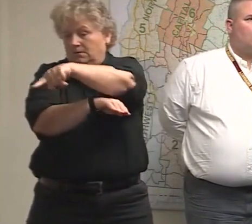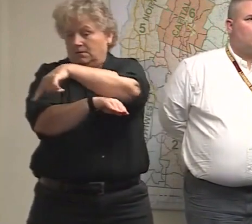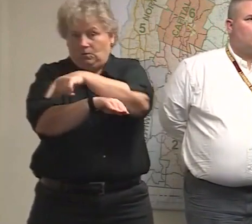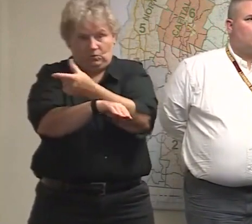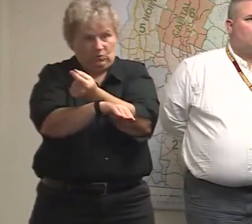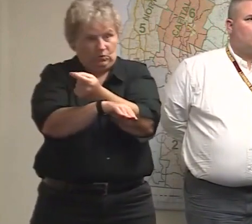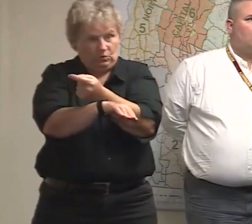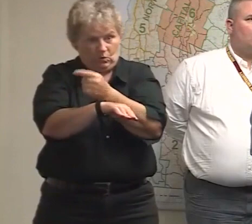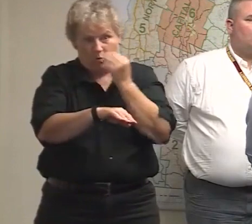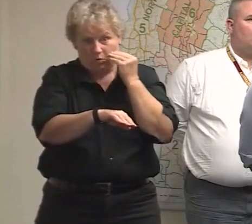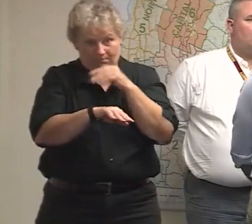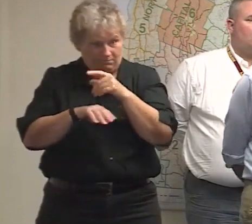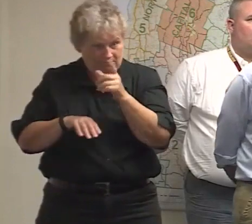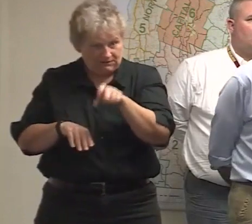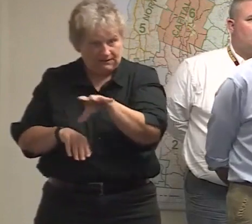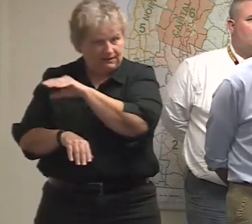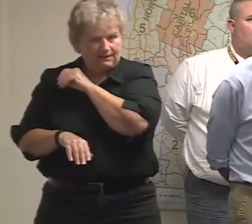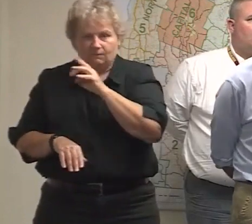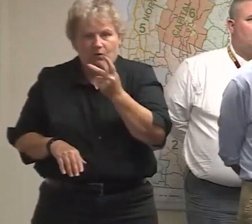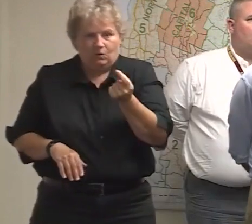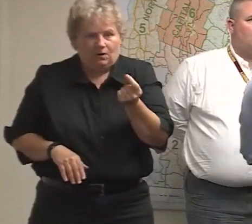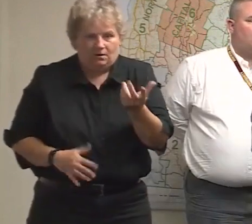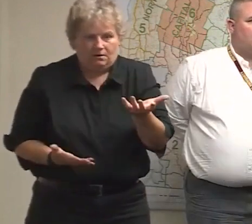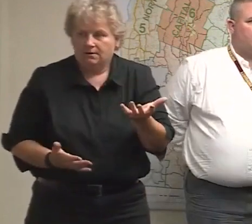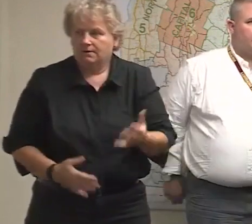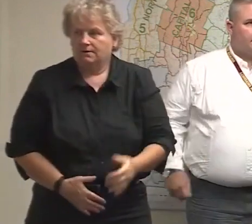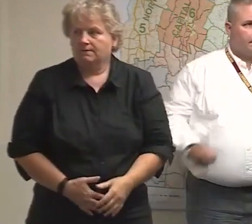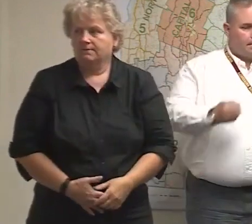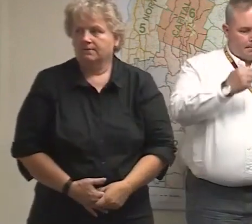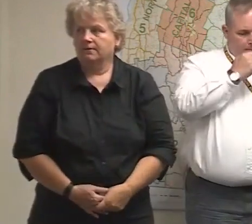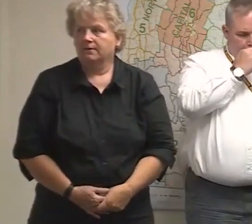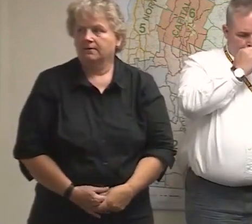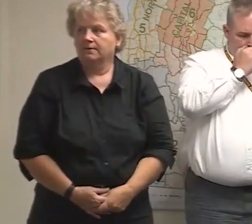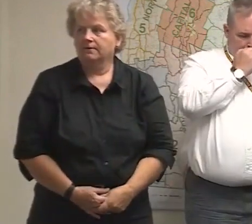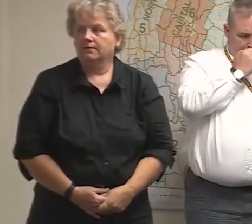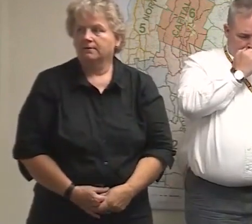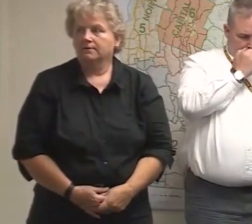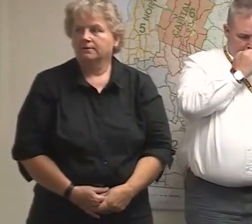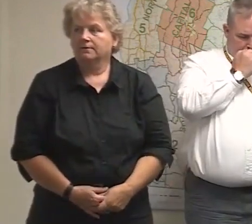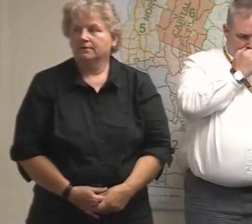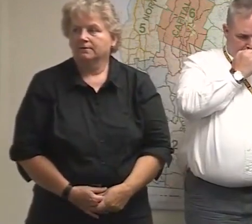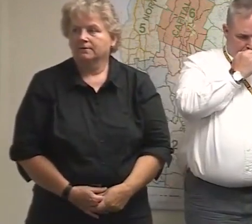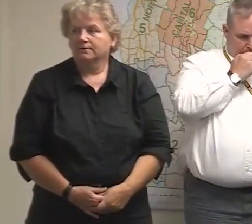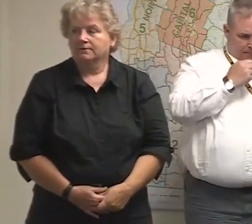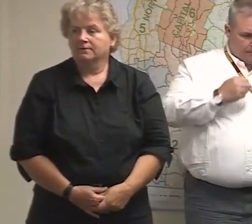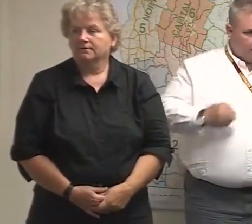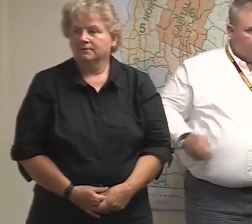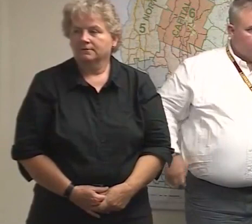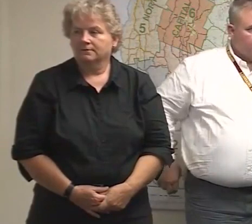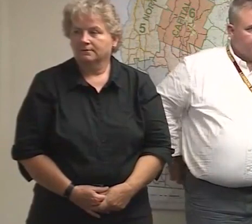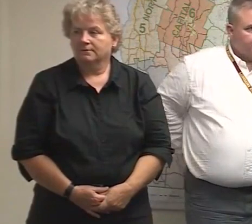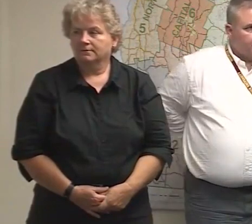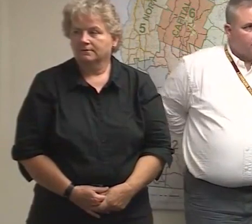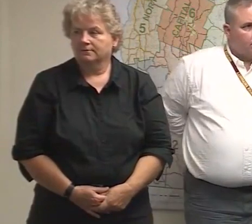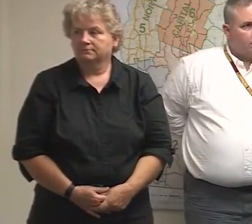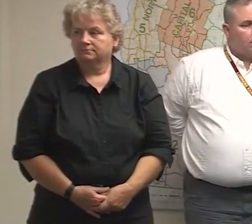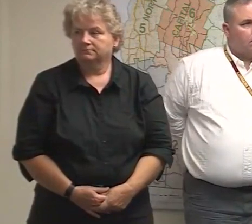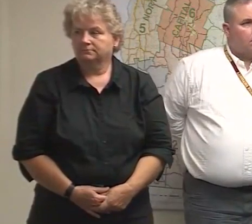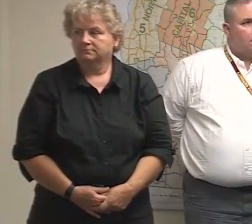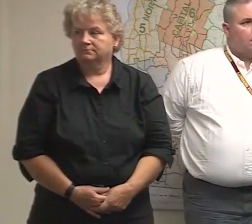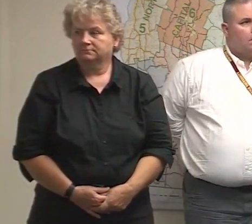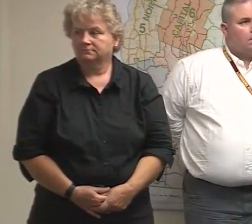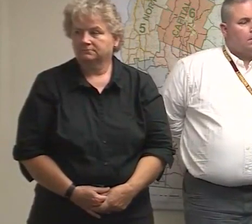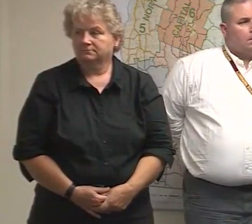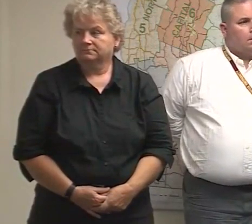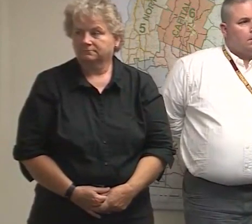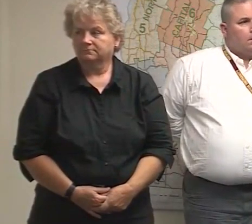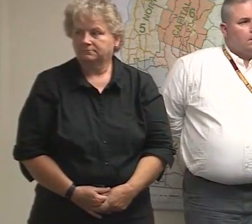THE MODELING THAT WE’RE DOING IS ESTABLISHING THE AMOUNT OF FLOODING THAT WILL OCCUR BASED ON DIFFERENT SCENARIOS.